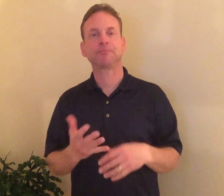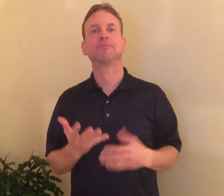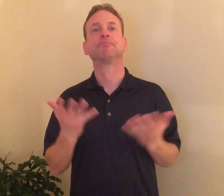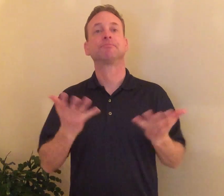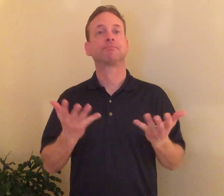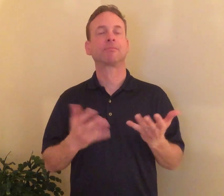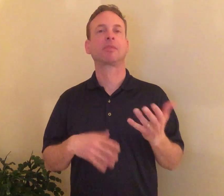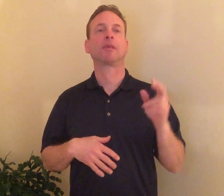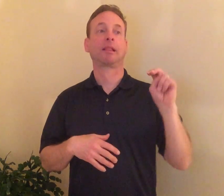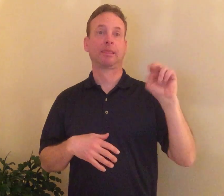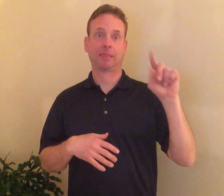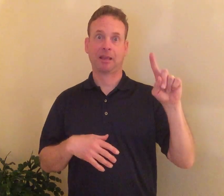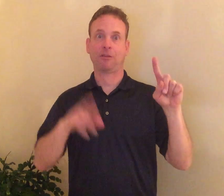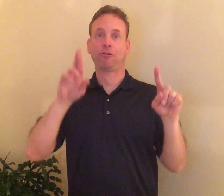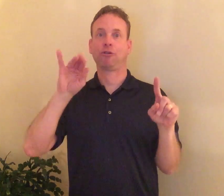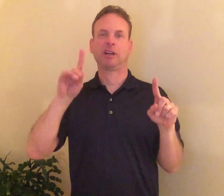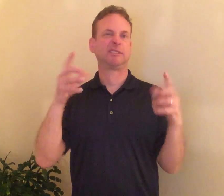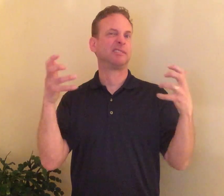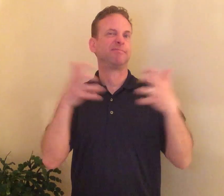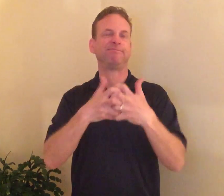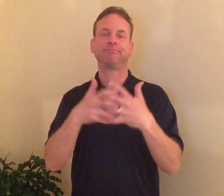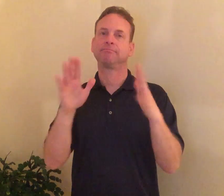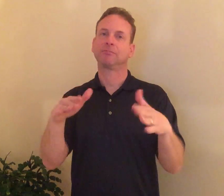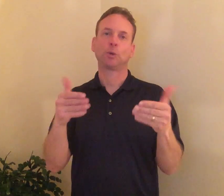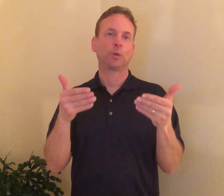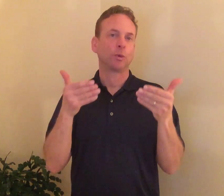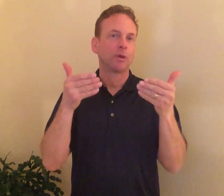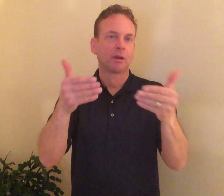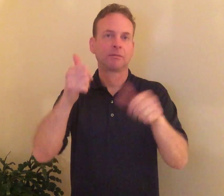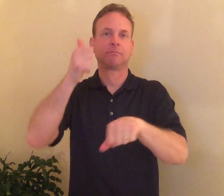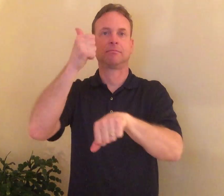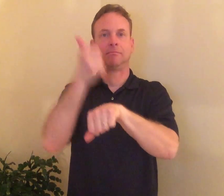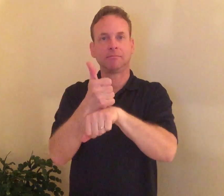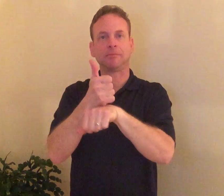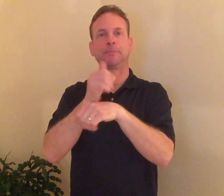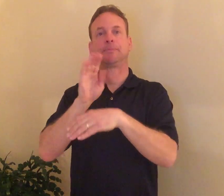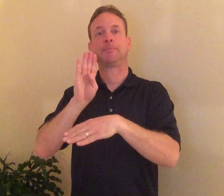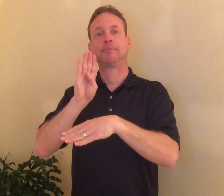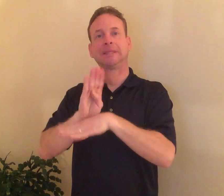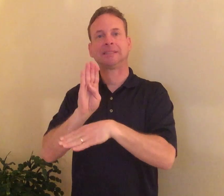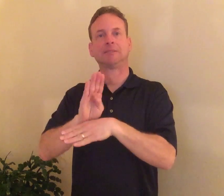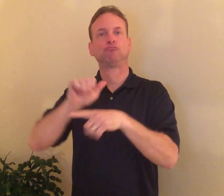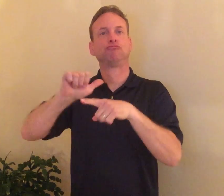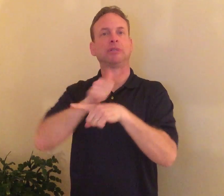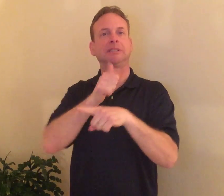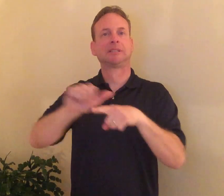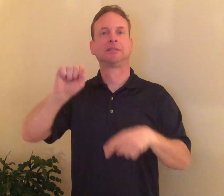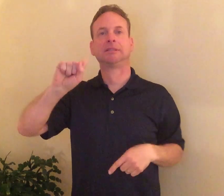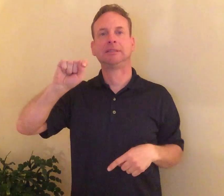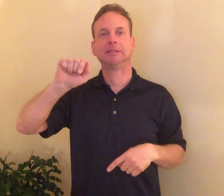submitted is that RID and NAD jointly establish "Business Practices Standards" for interpreting